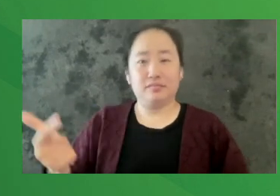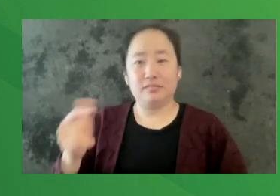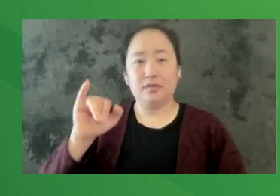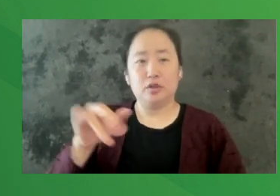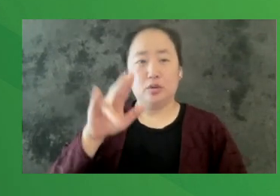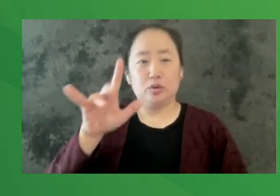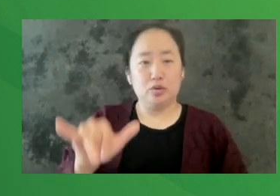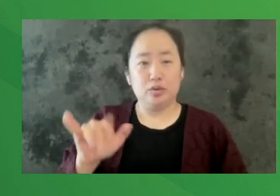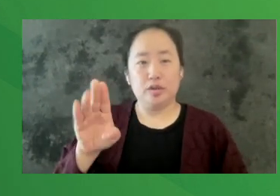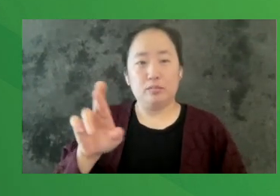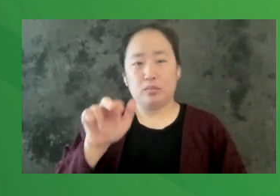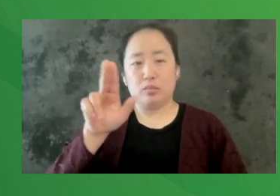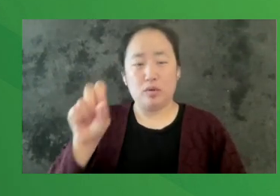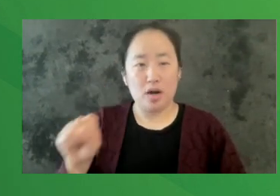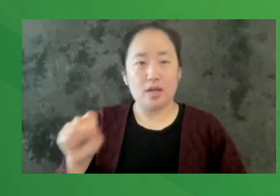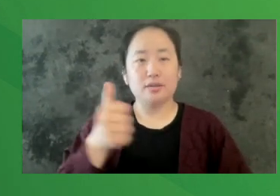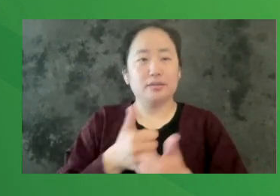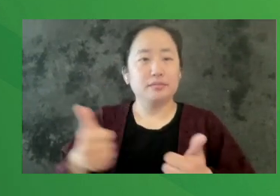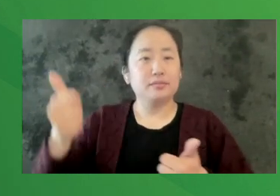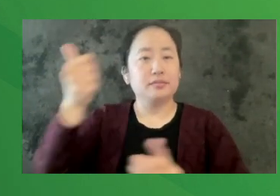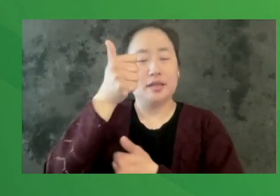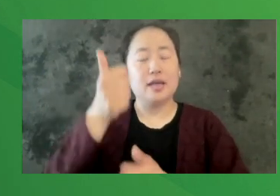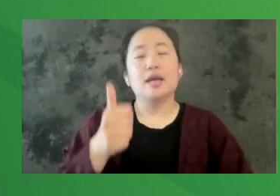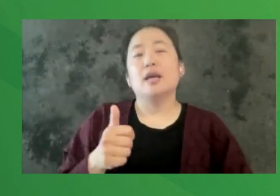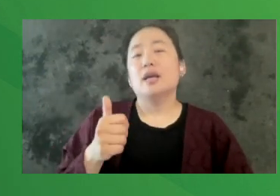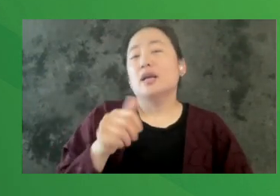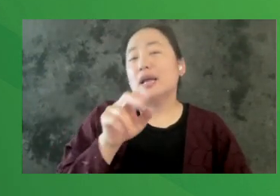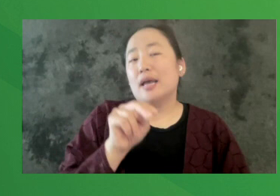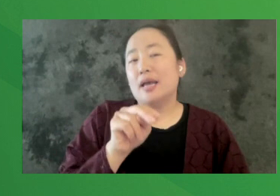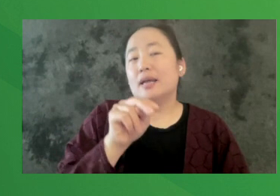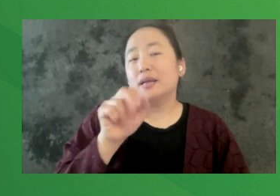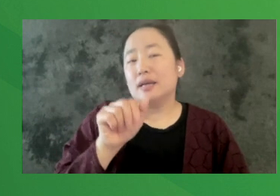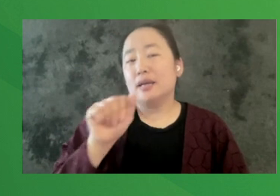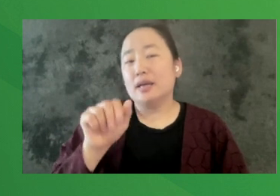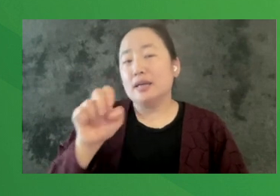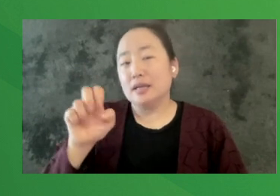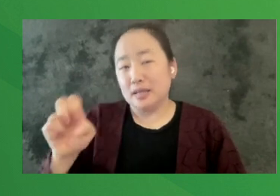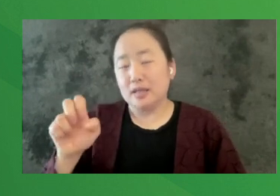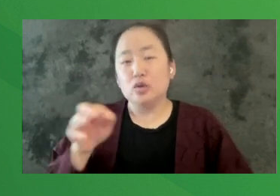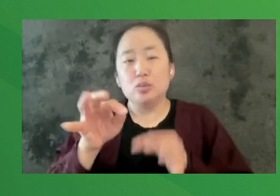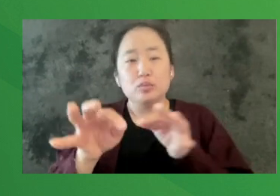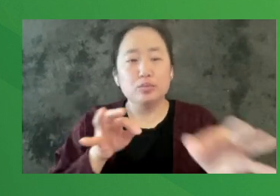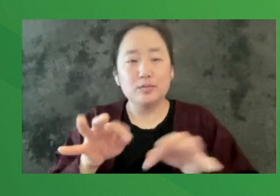Executive Director of NAAEE to talk a little bit about environmental education in the context of